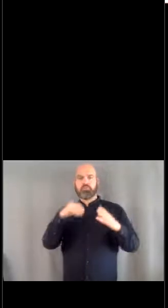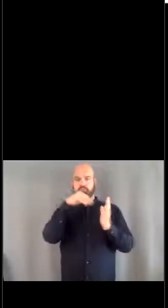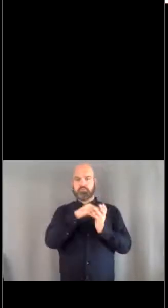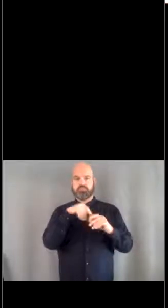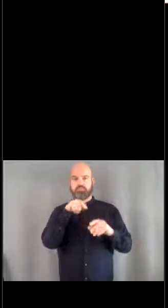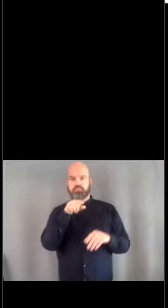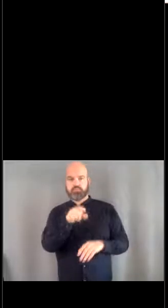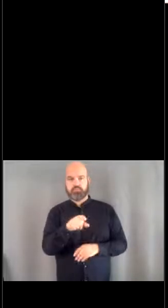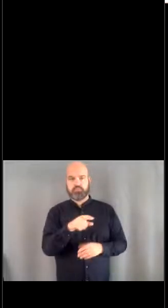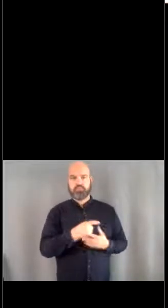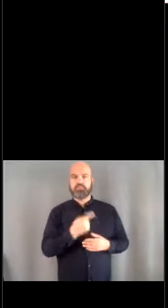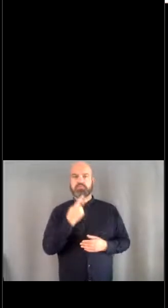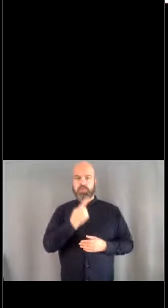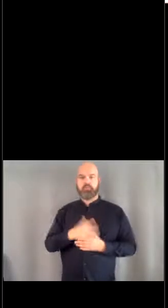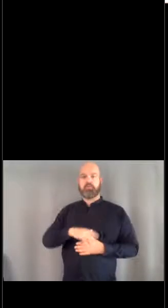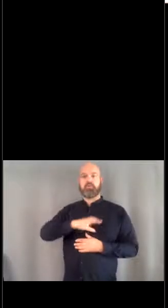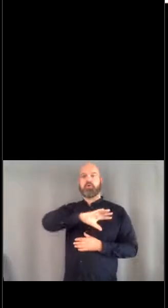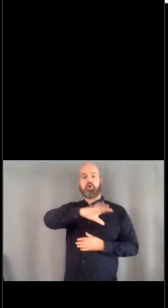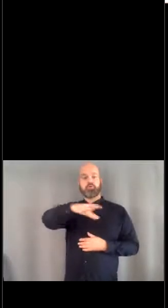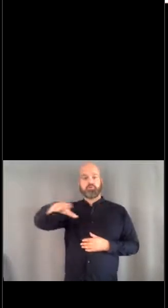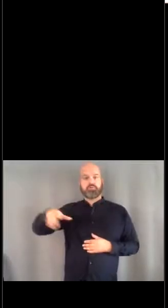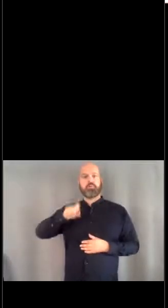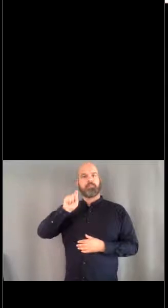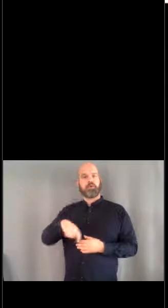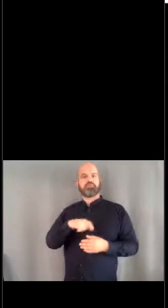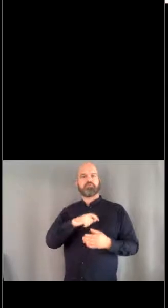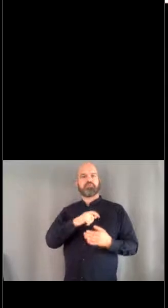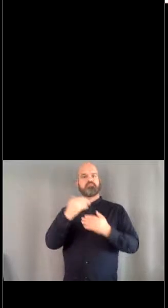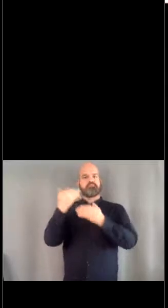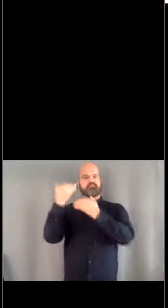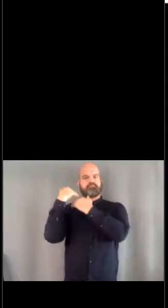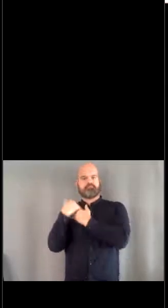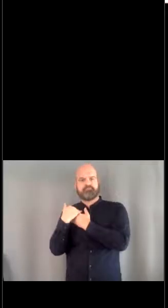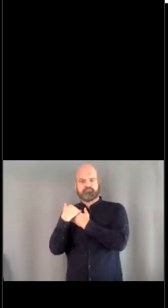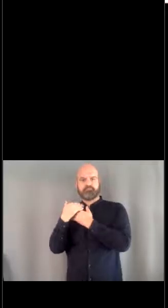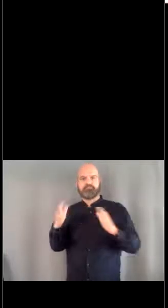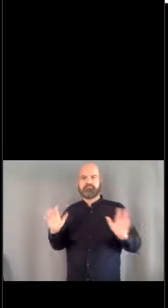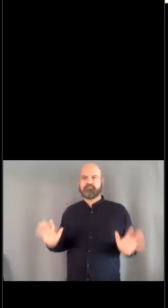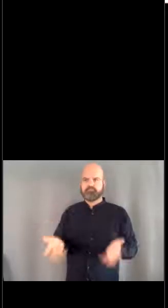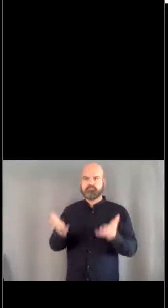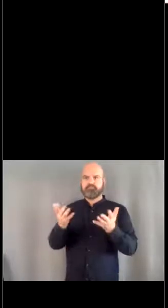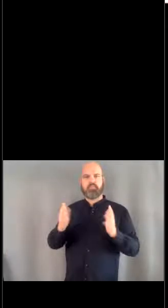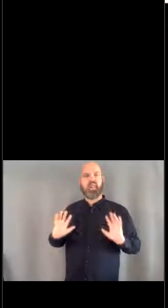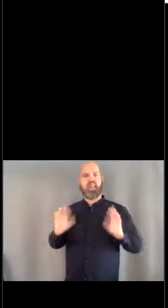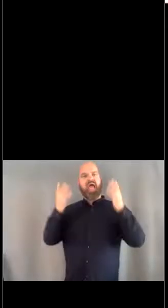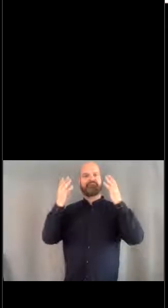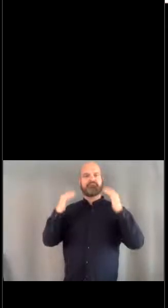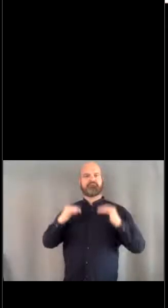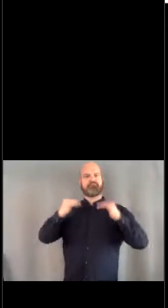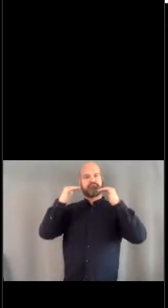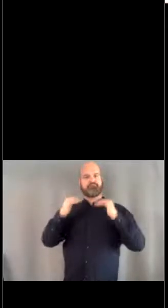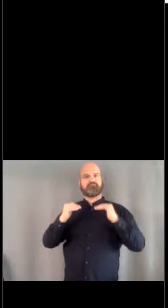adequate standard of living on the equal basis of others which is the first point of social protection.